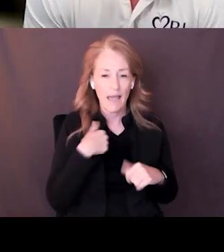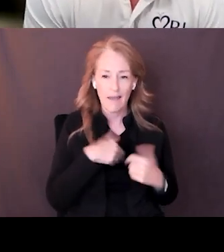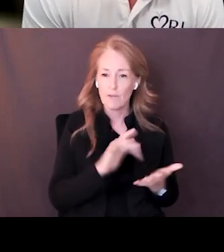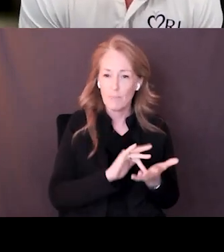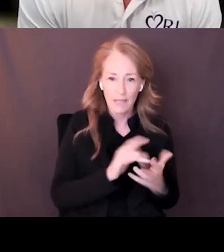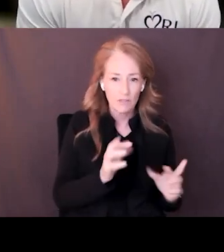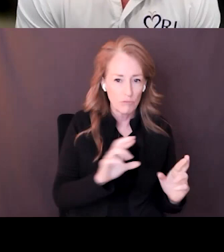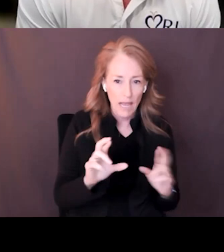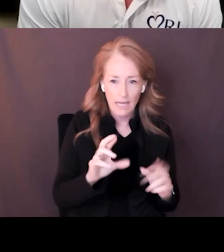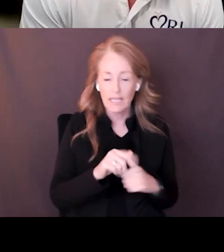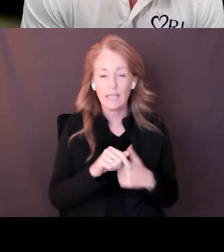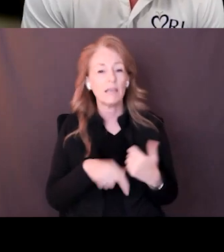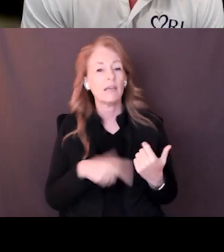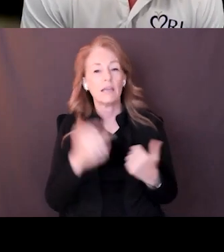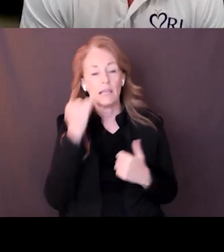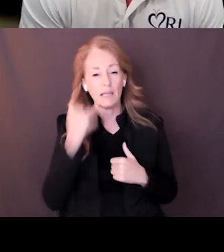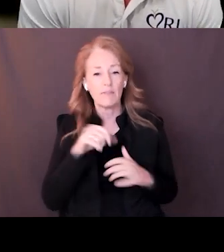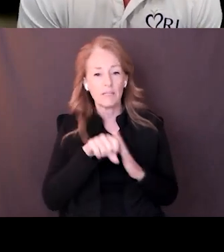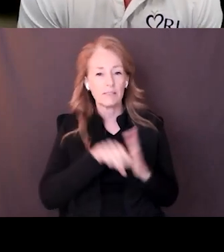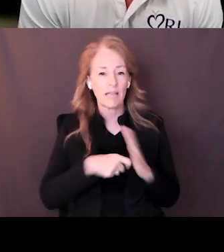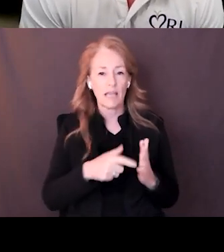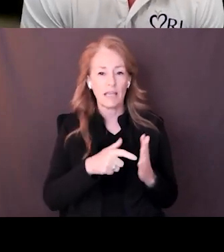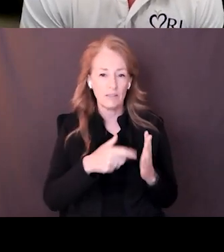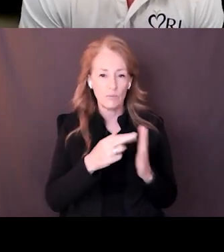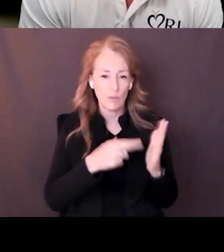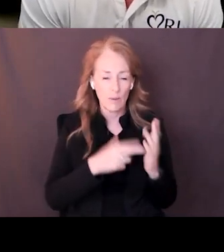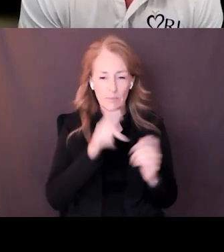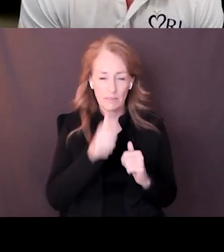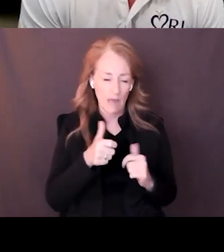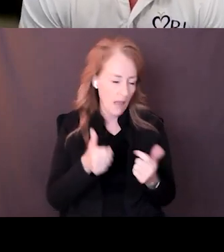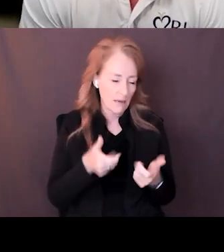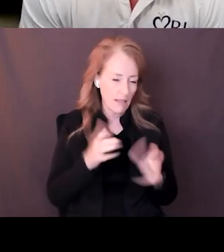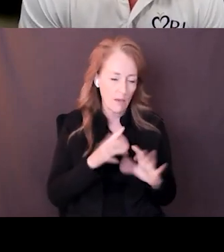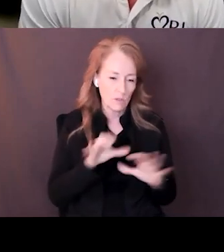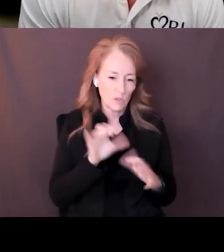IF THE STATE REGULATIONS DON'T ALLOW YOU TO DO THAT, YOU ARE NOT GOING TO BE ABLE TO OPERATE.